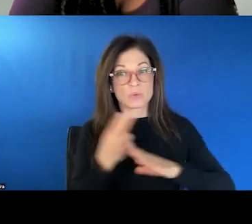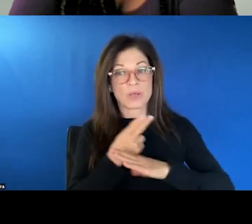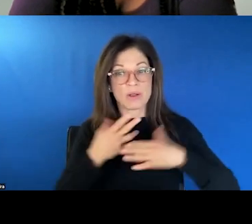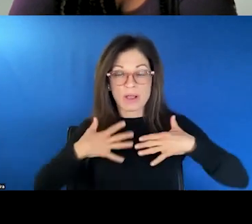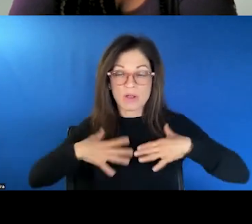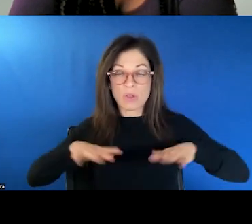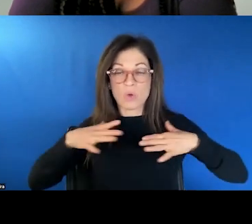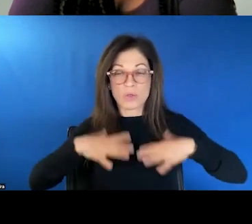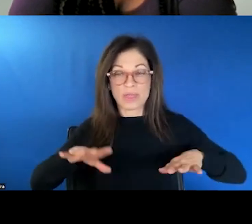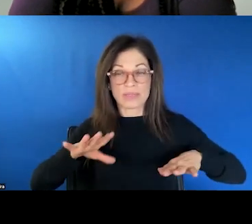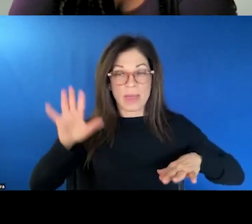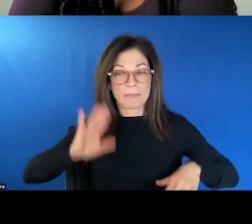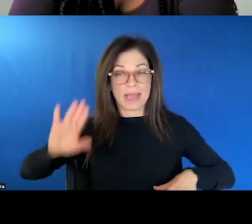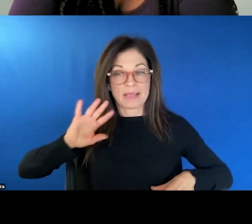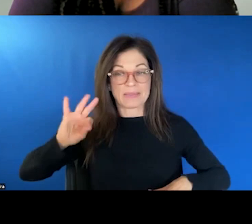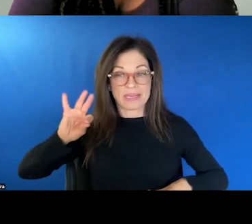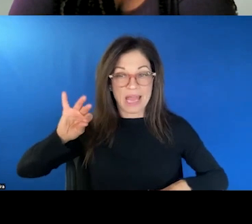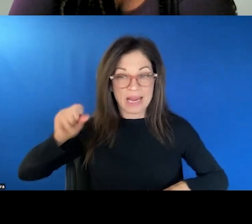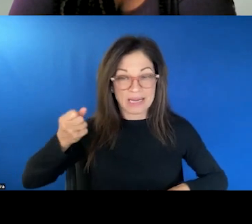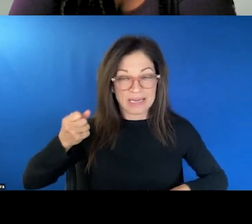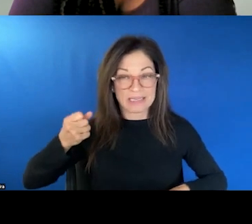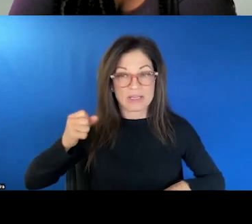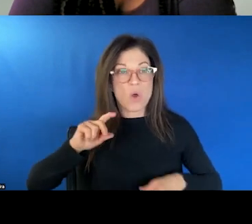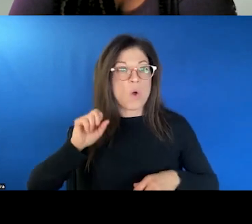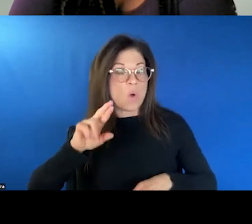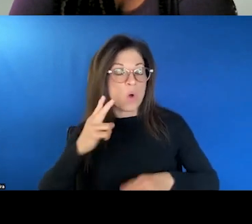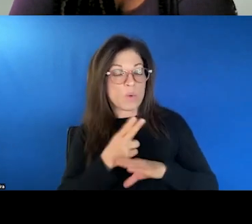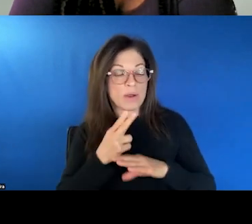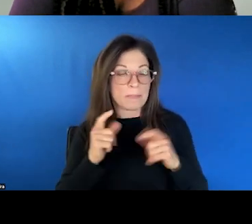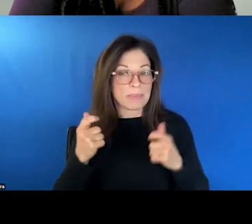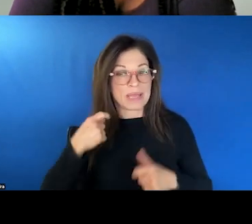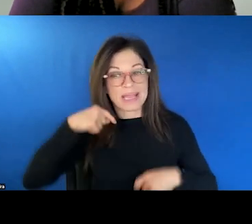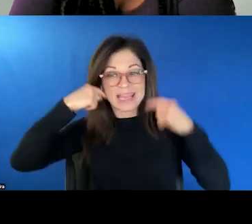IN THE 90S LIKE BIG EARRINGS AND THE PERSON ON THE BOARD EXAM HAD